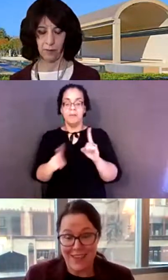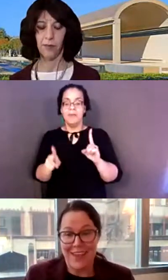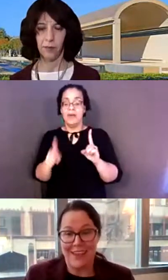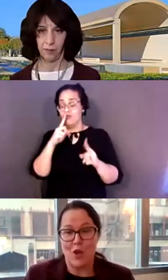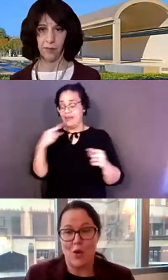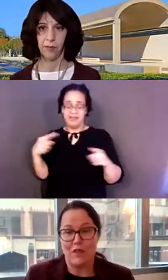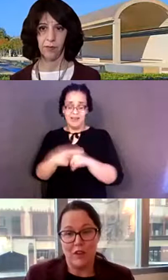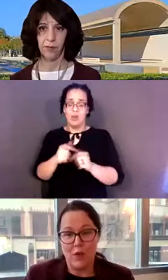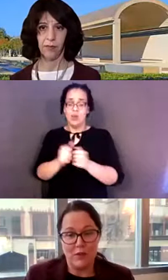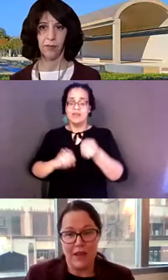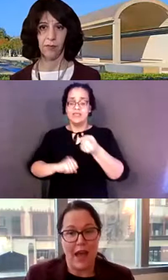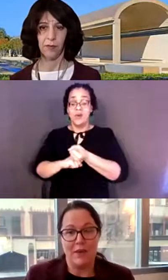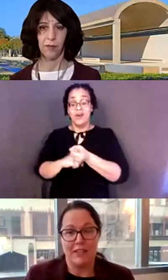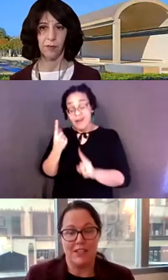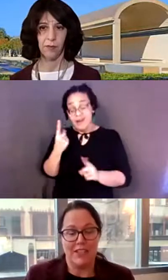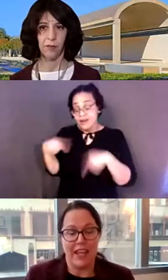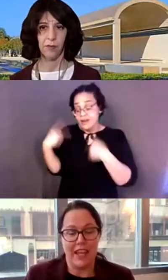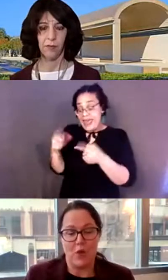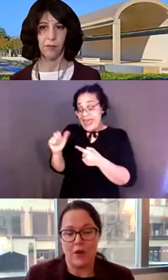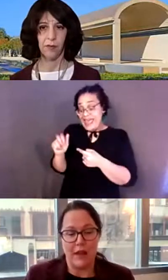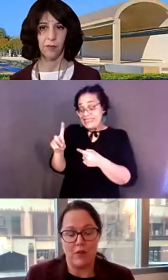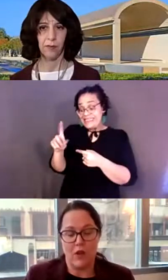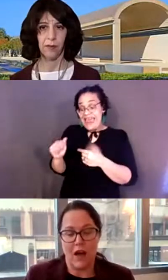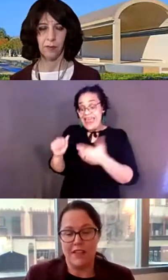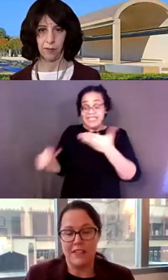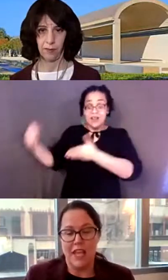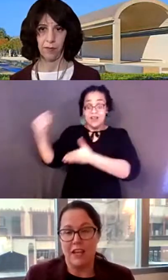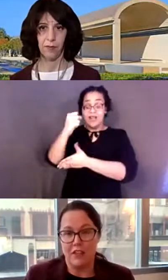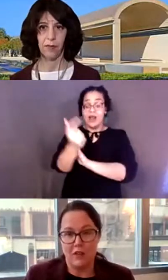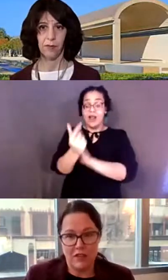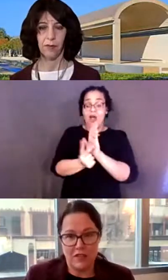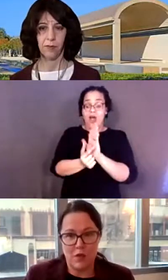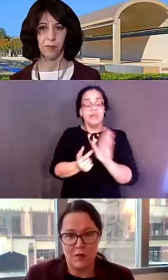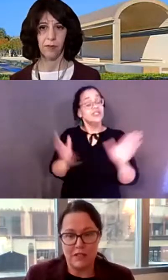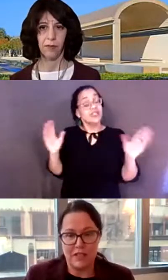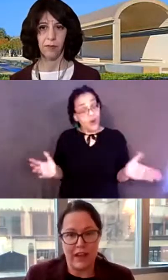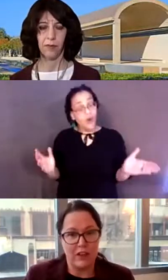And so if you're going to an outpatient setting or a medical office and you need